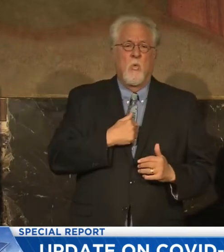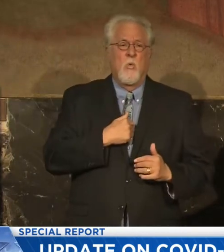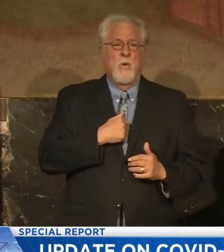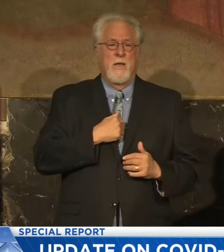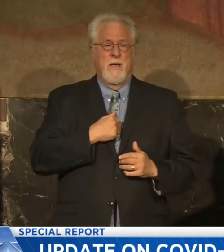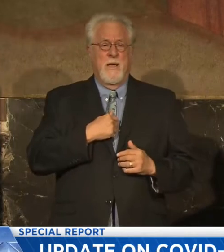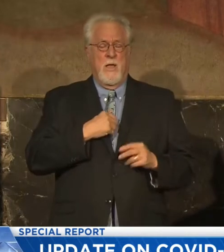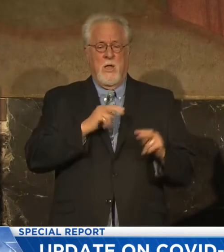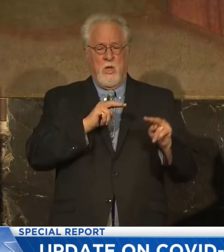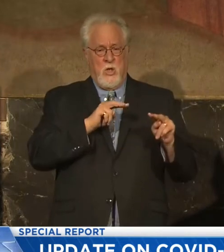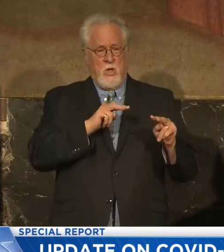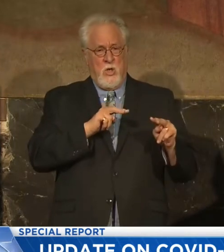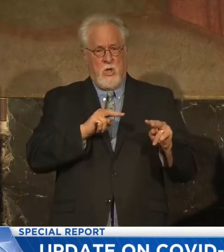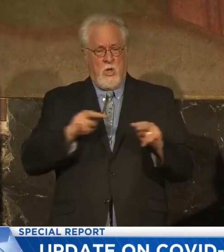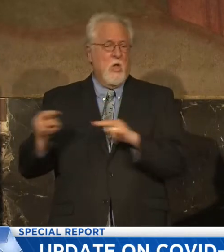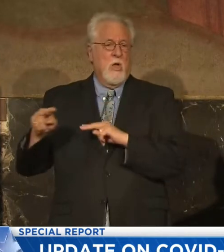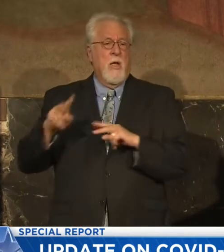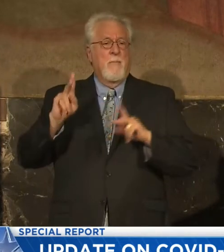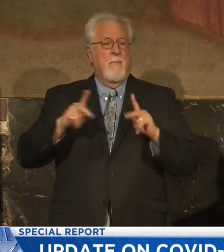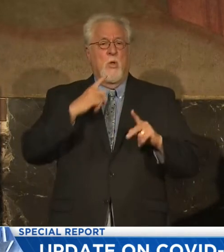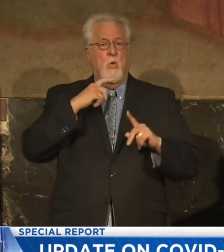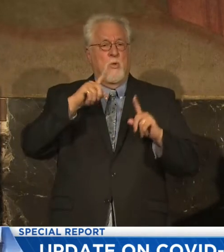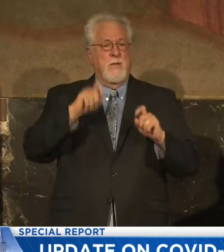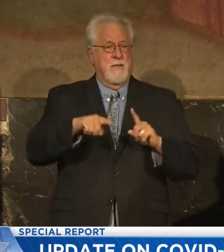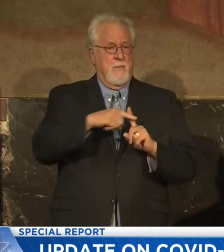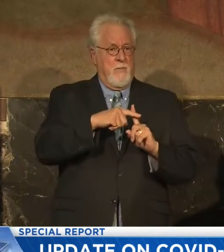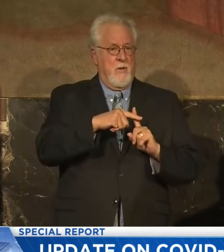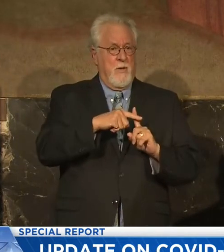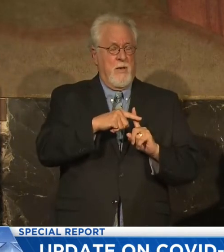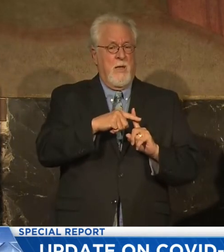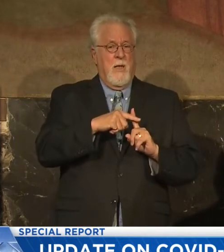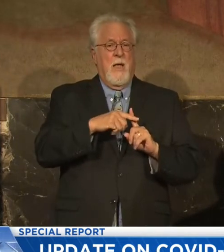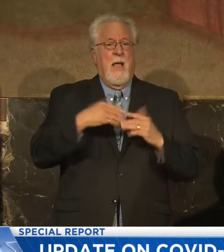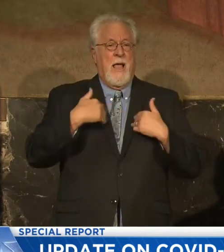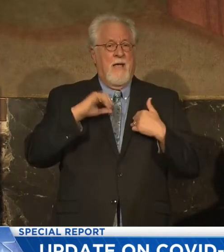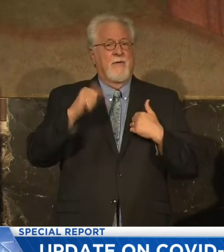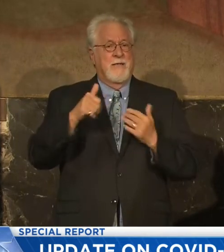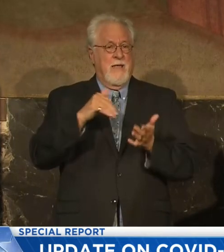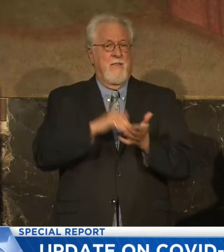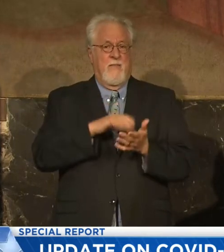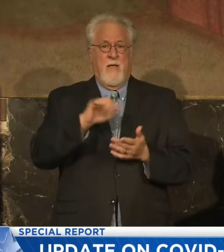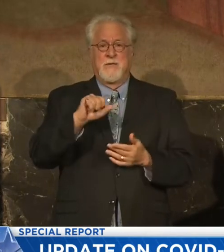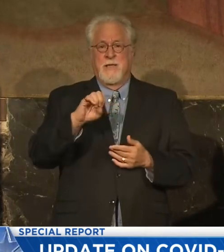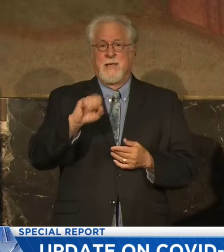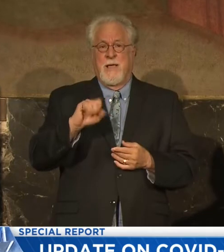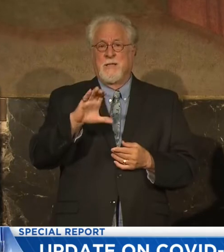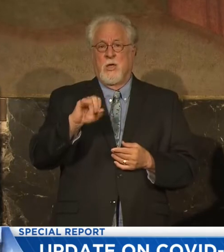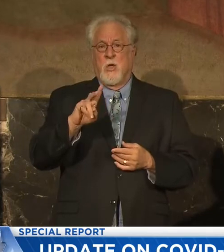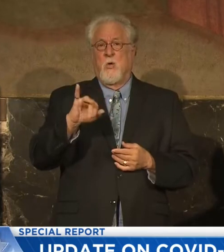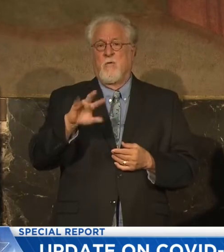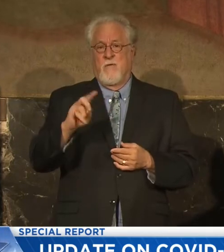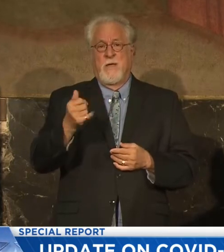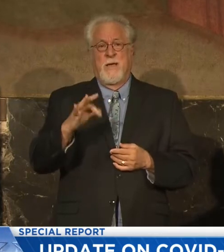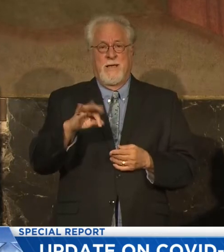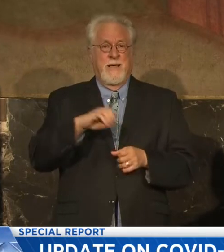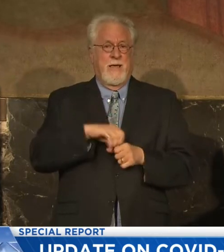YEAH. WE KNOW THAT THAT'S NOT TRUE. I MEAN, SO, FOR EXAMPLE, WE CAN TELL YOU INDIVIDUALS WHO TESTED